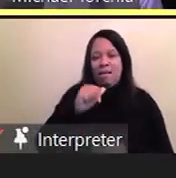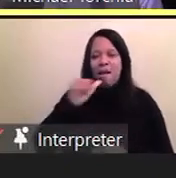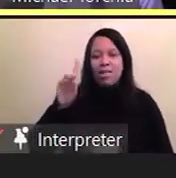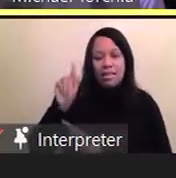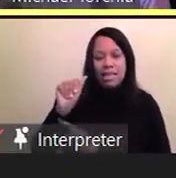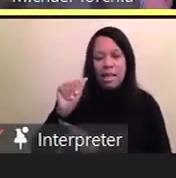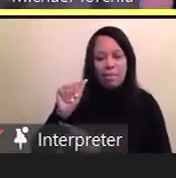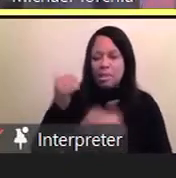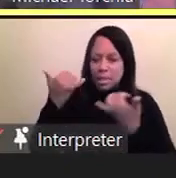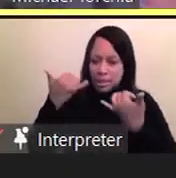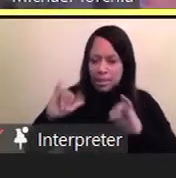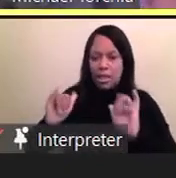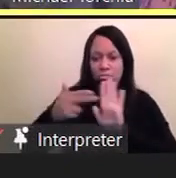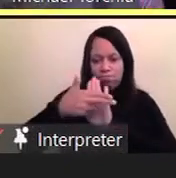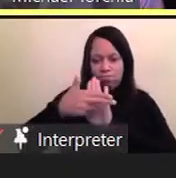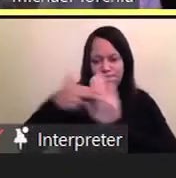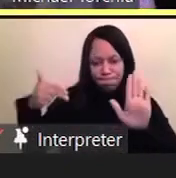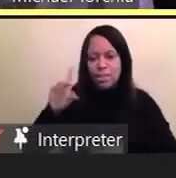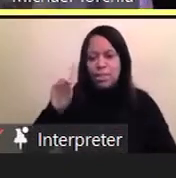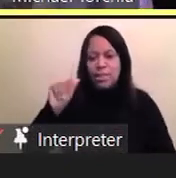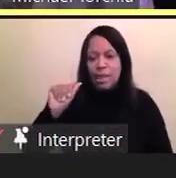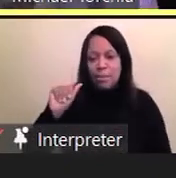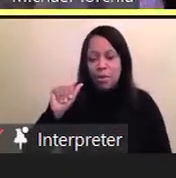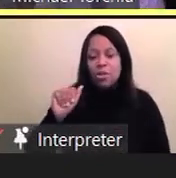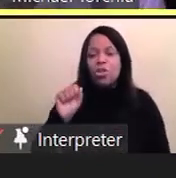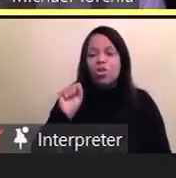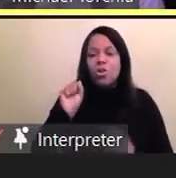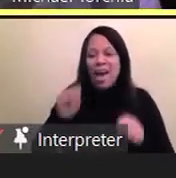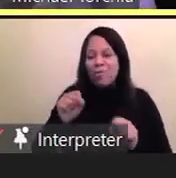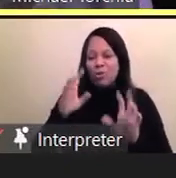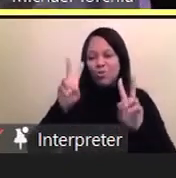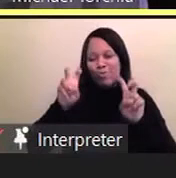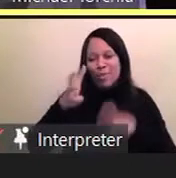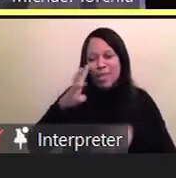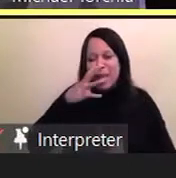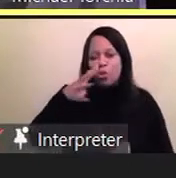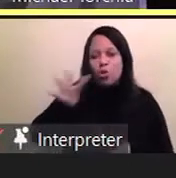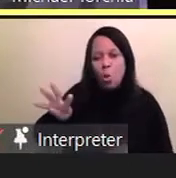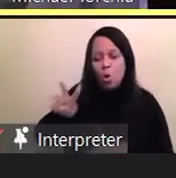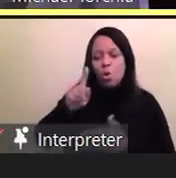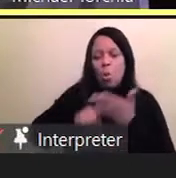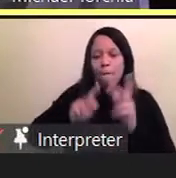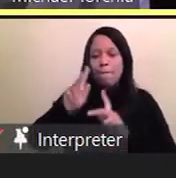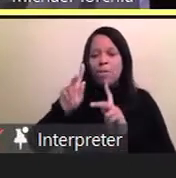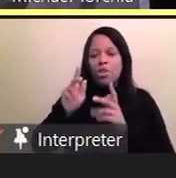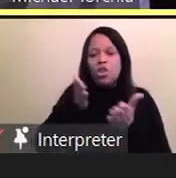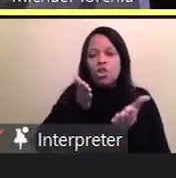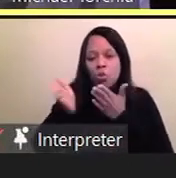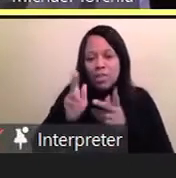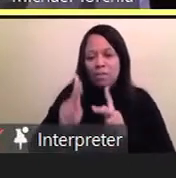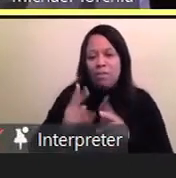You have to ignore what employees or people use, generally speaking.